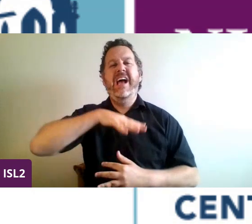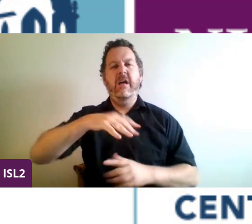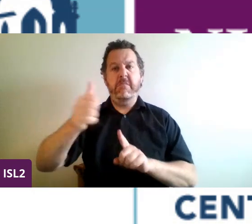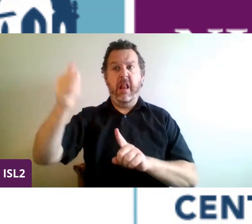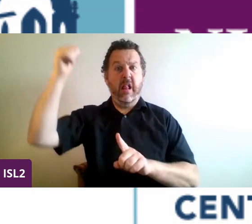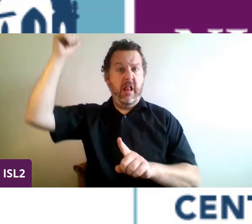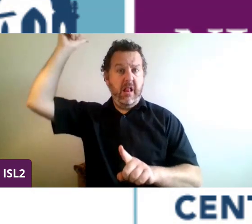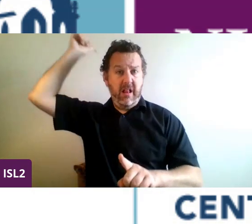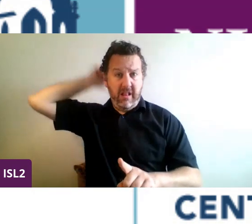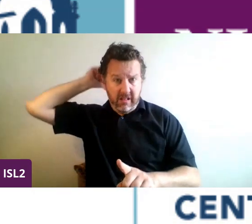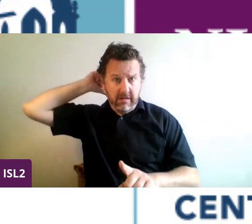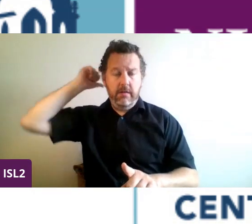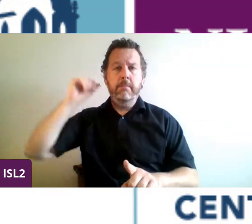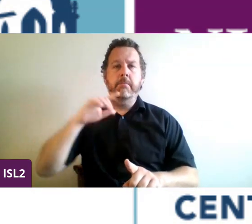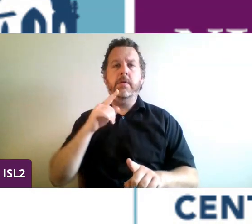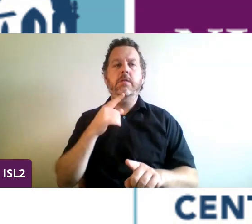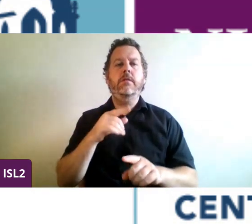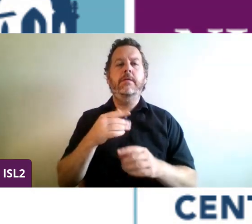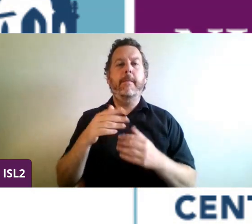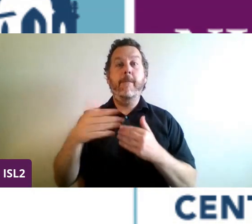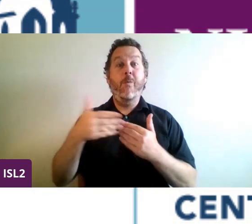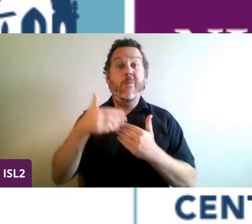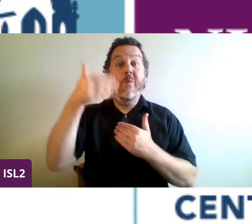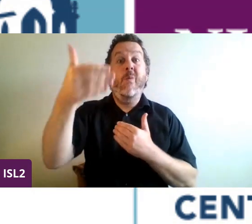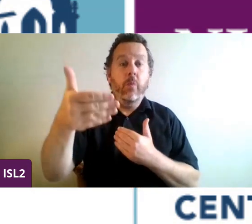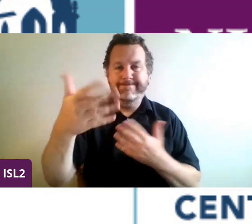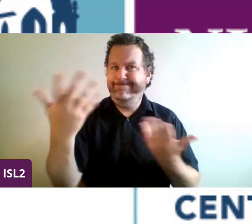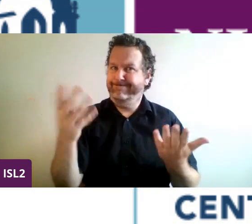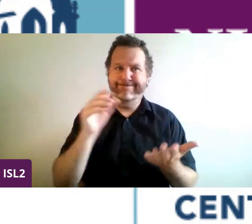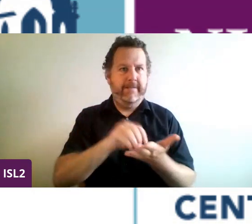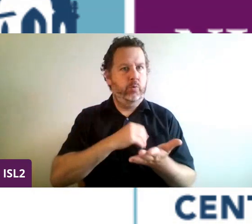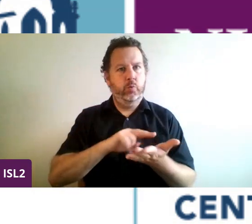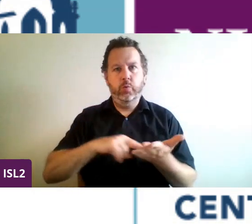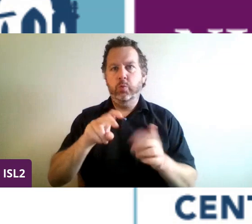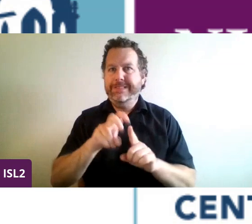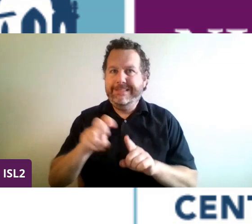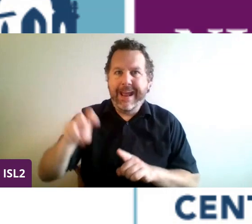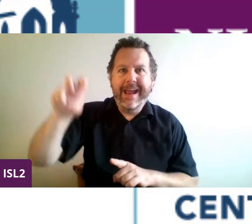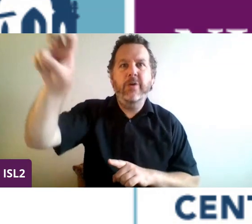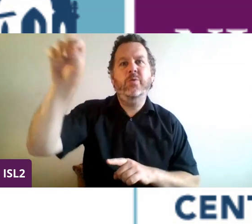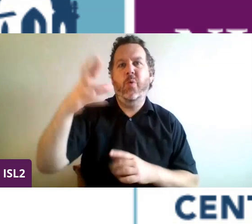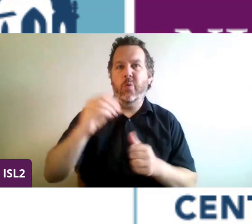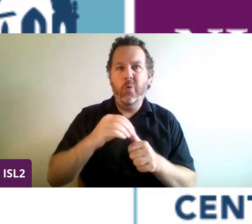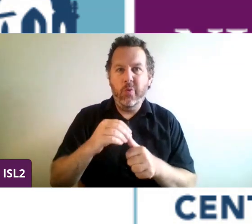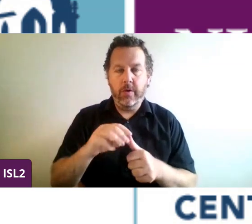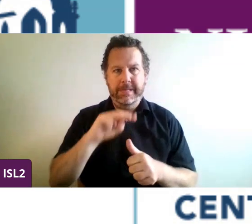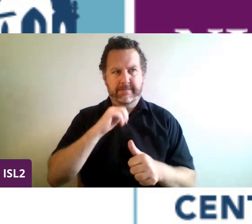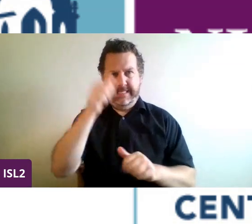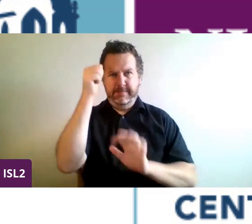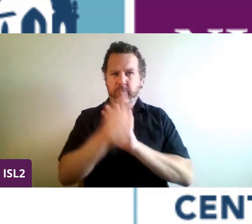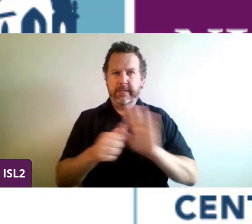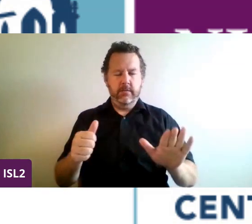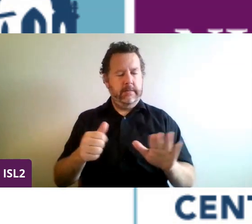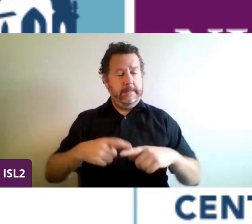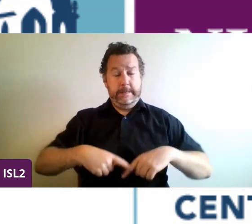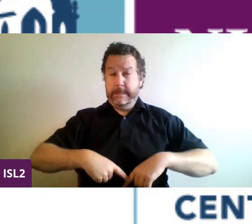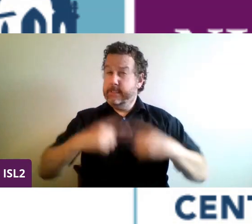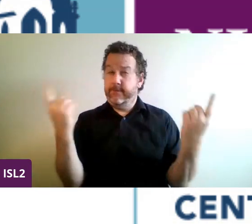there are no ways to get you closer to the stage. Your experience is completely compromised.